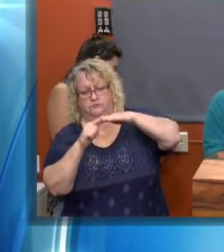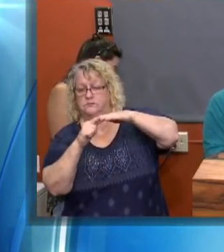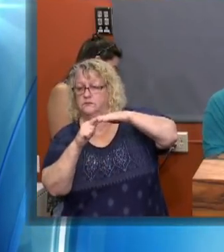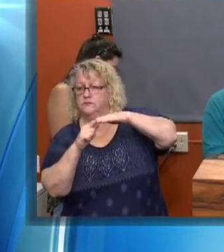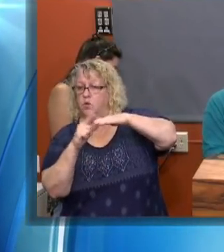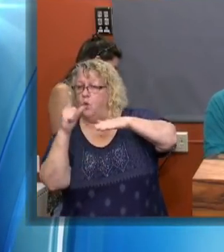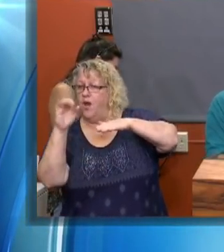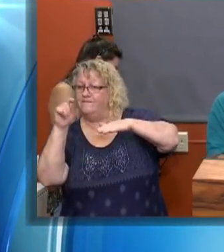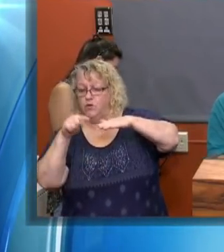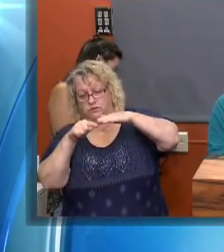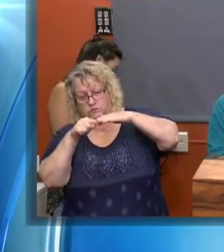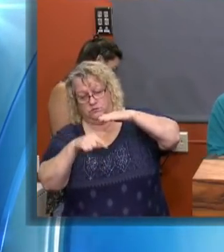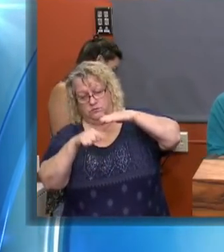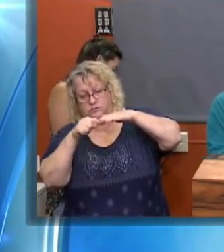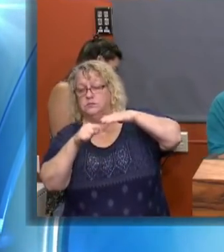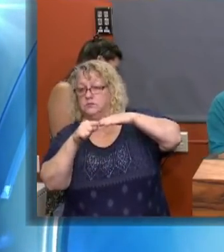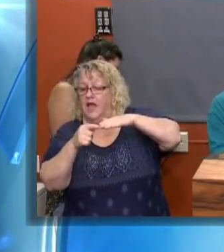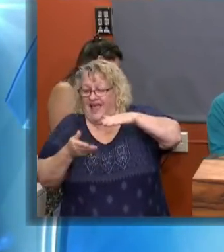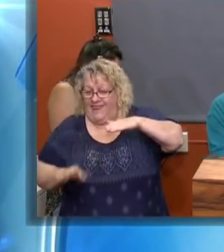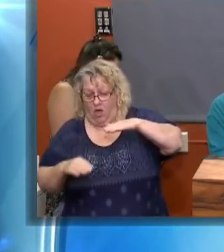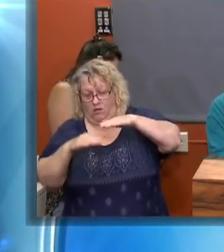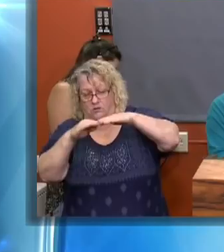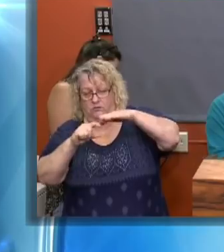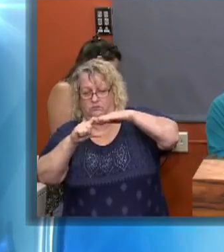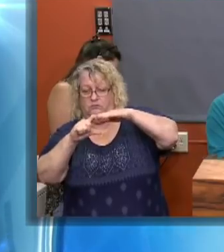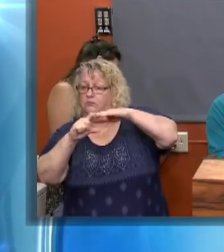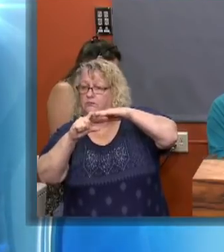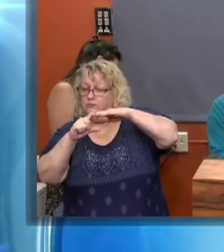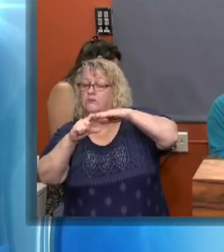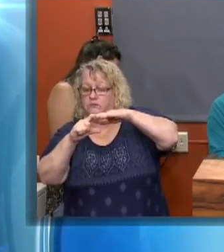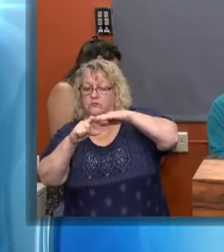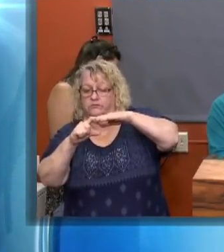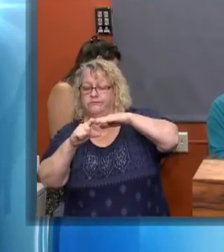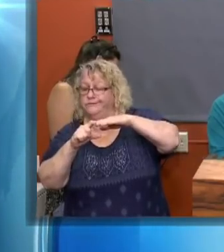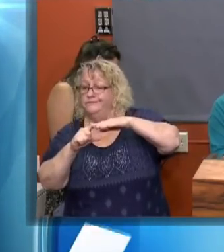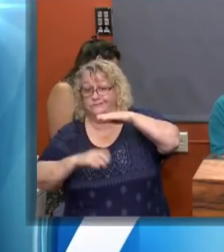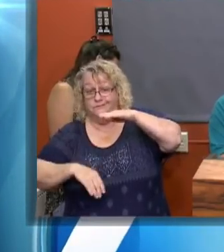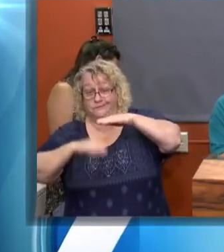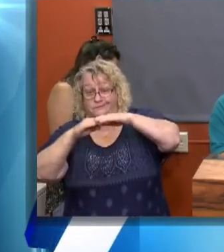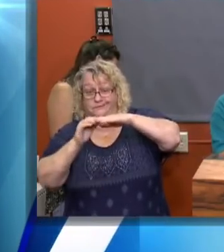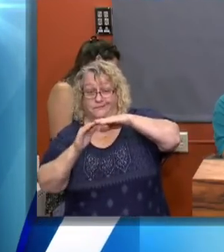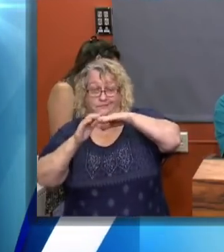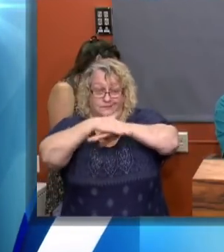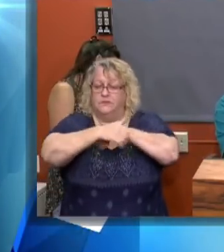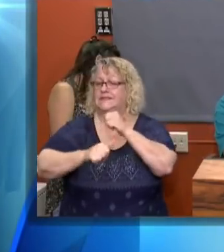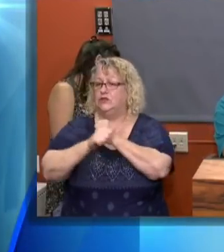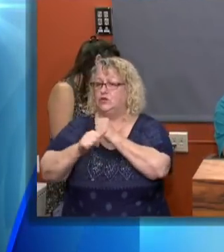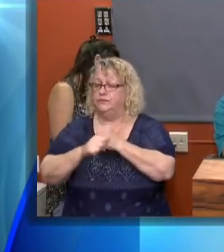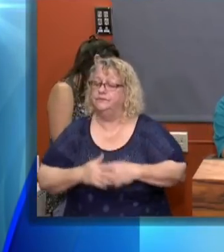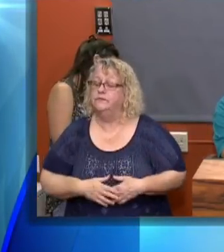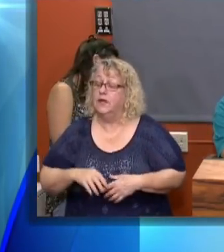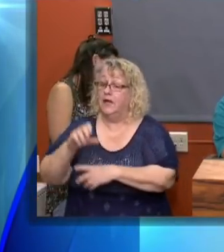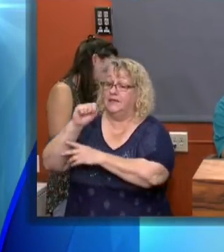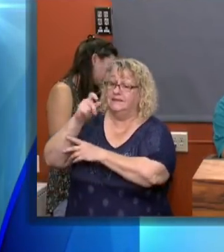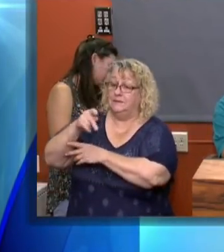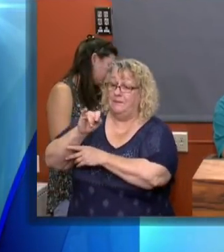WHERE IS THE SPILL WAY IN RELATION TO THAT AND WHERE IS THE WATER? WAYNE, VERY GOOD CAN HE. QUESTION. TOP OF THE O DOM AS BEING HERE